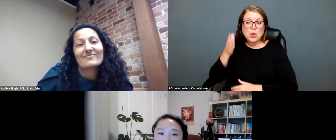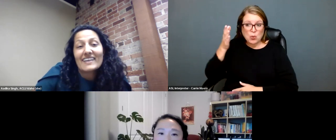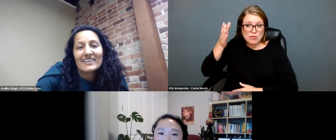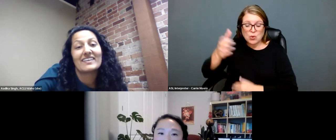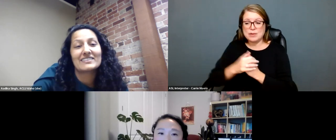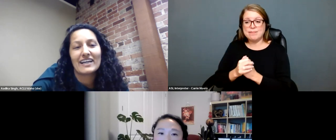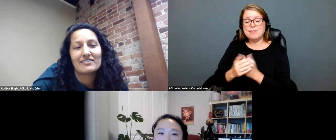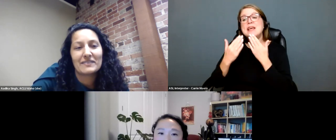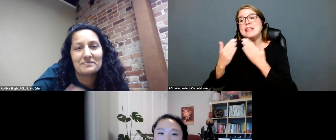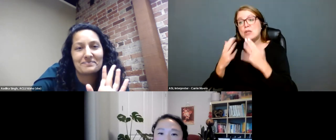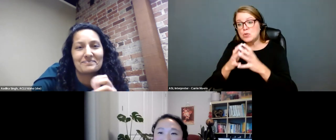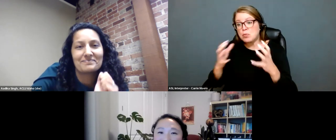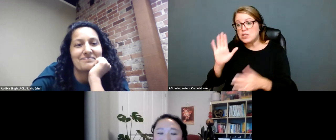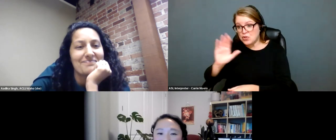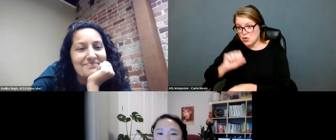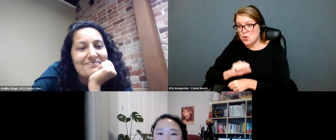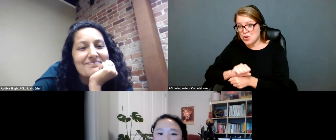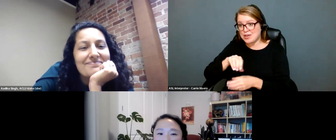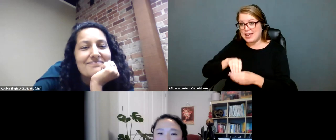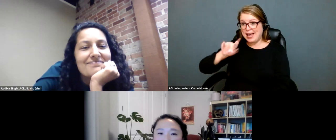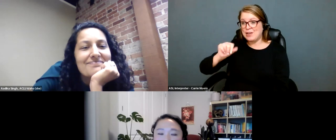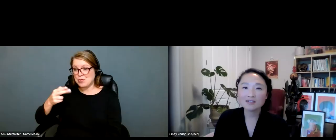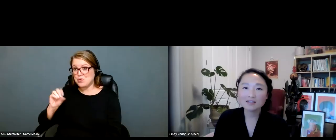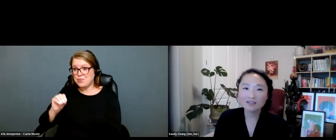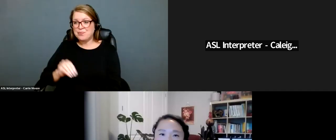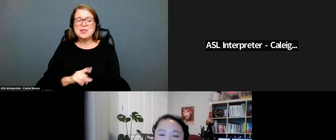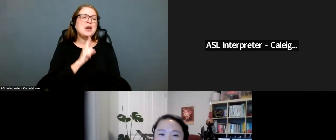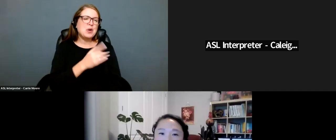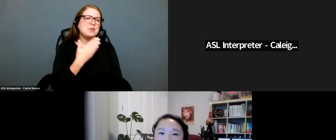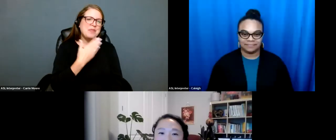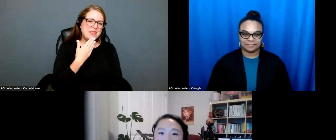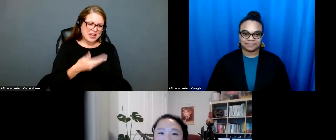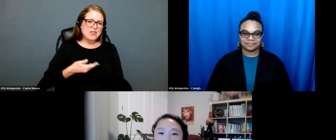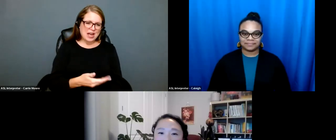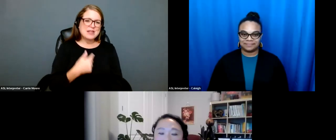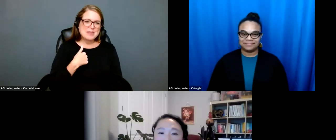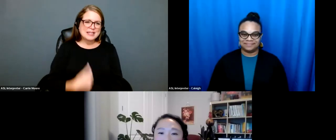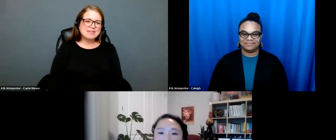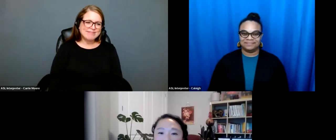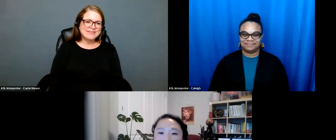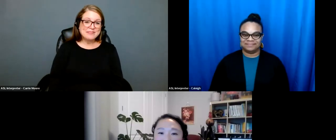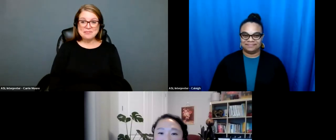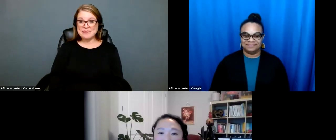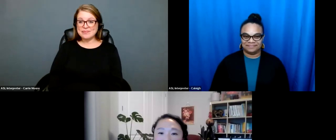be in deep partnership and support going forward. Thank you so much for the work that you're doing